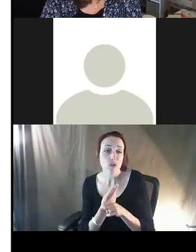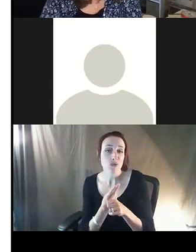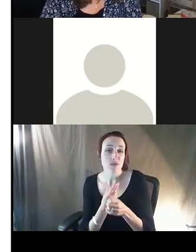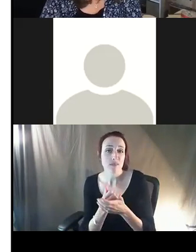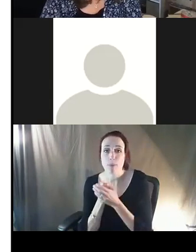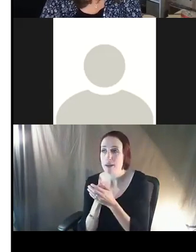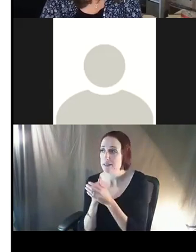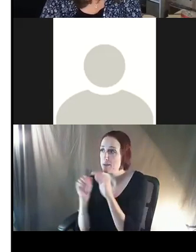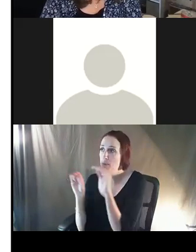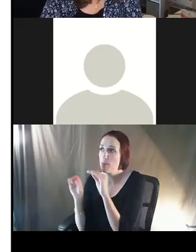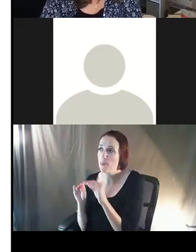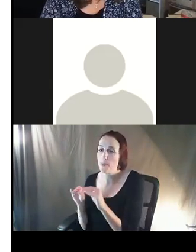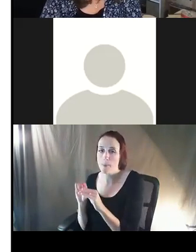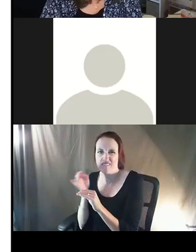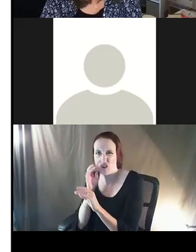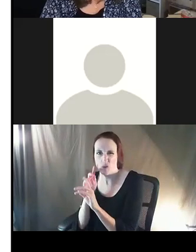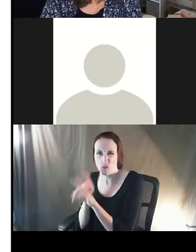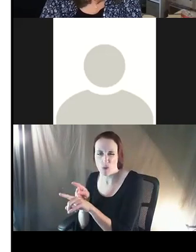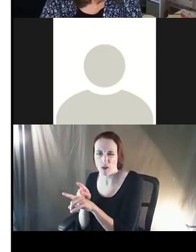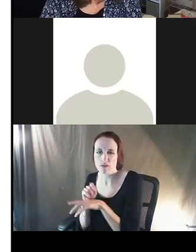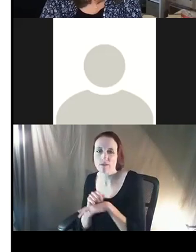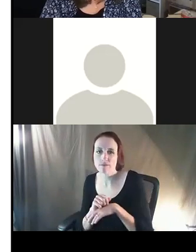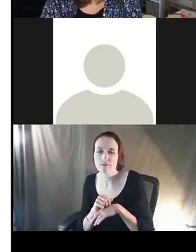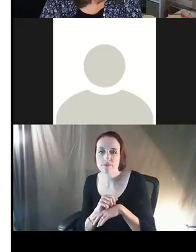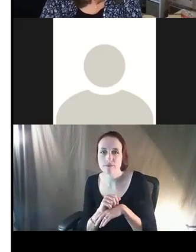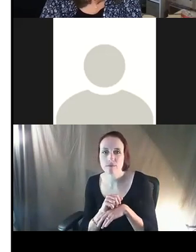the WisTech program is our federal ATAC program.